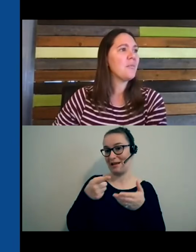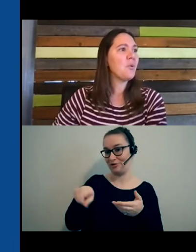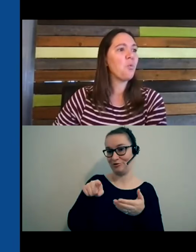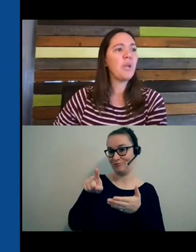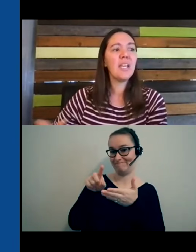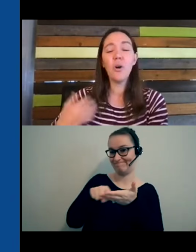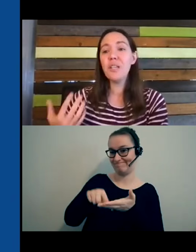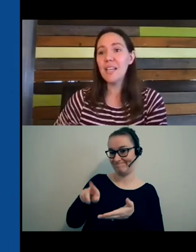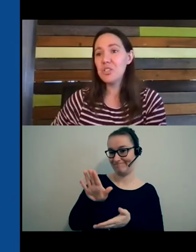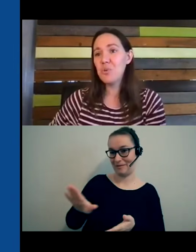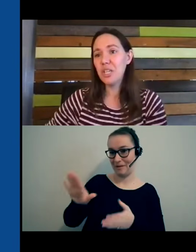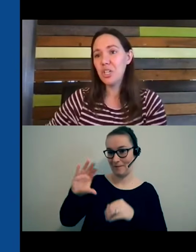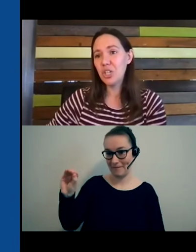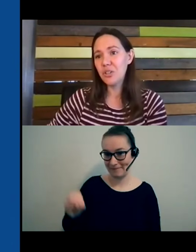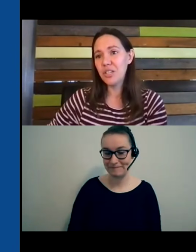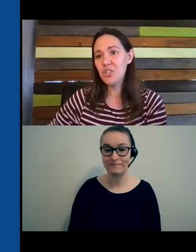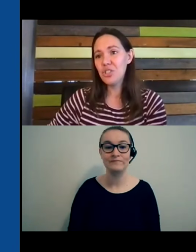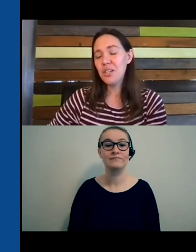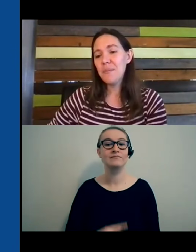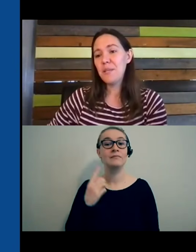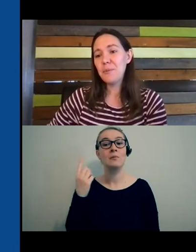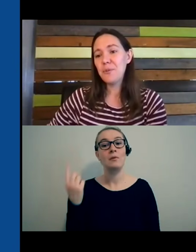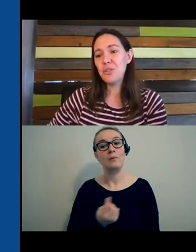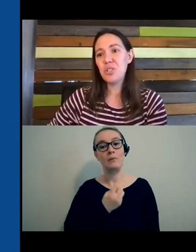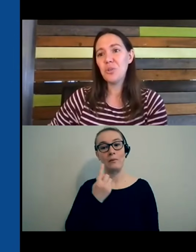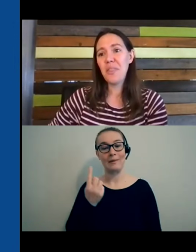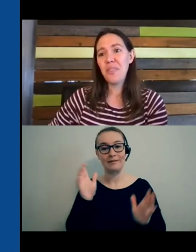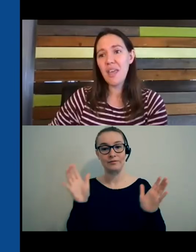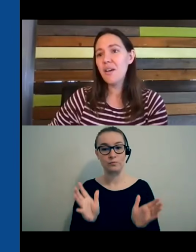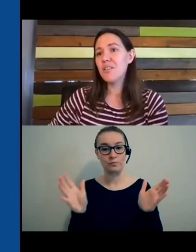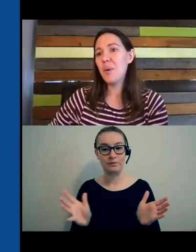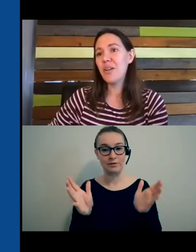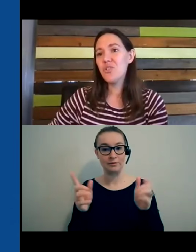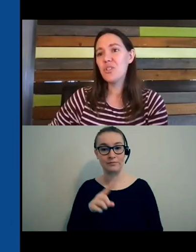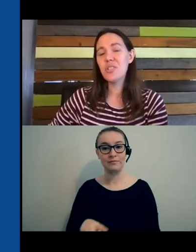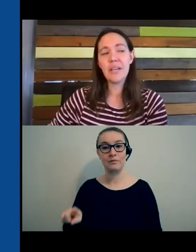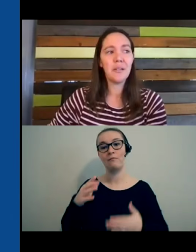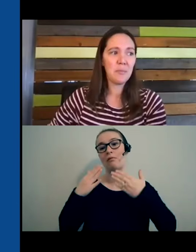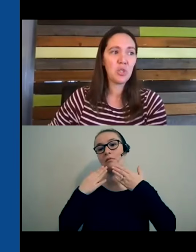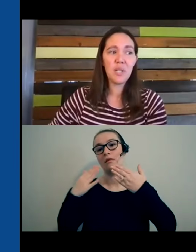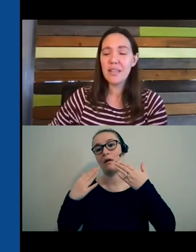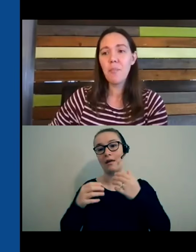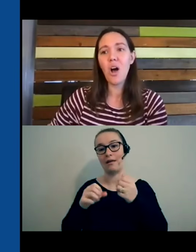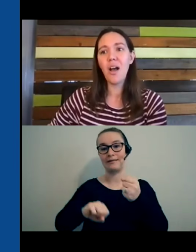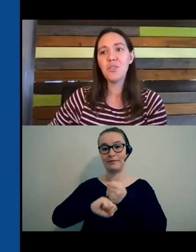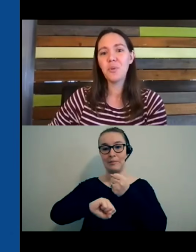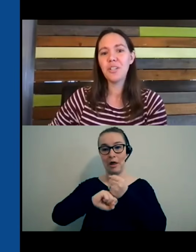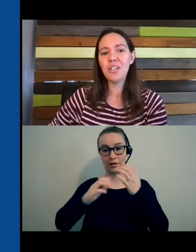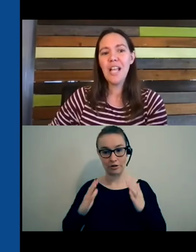We always like to encourage people to thank our sponsors. Maybe tweet at them on Twitter.